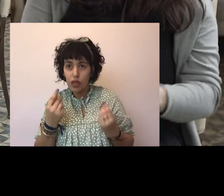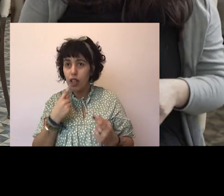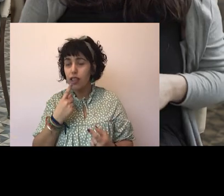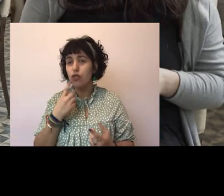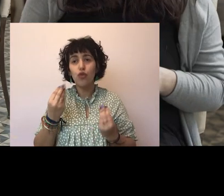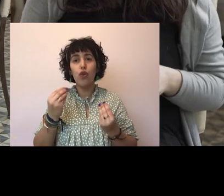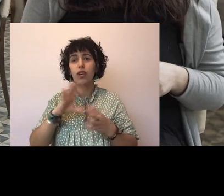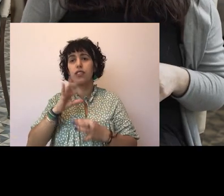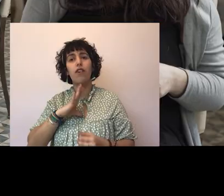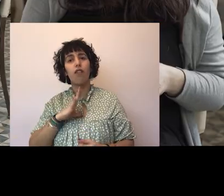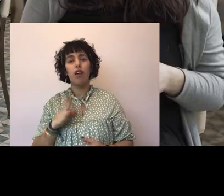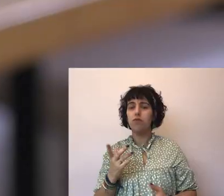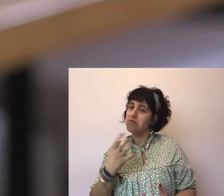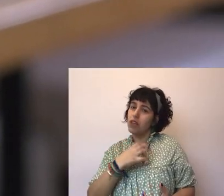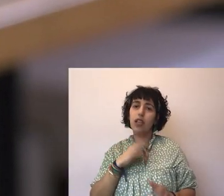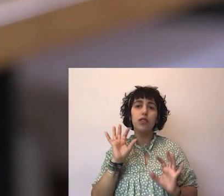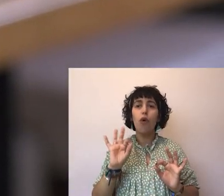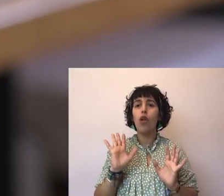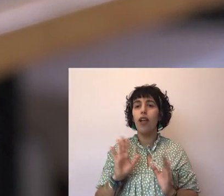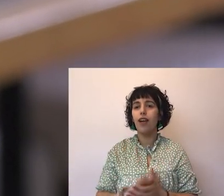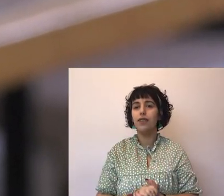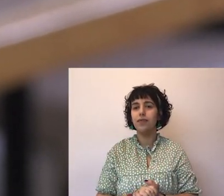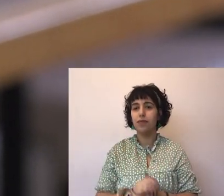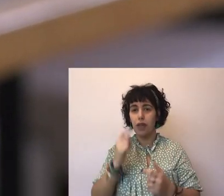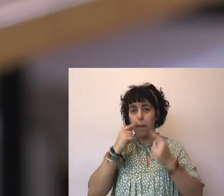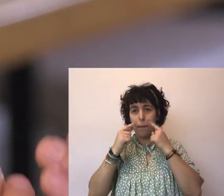I enjoy. So once, for example, my mustaches are sharp and